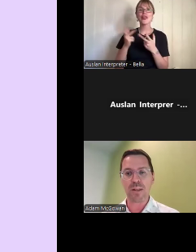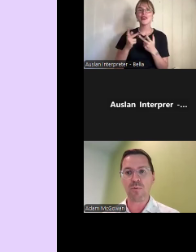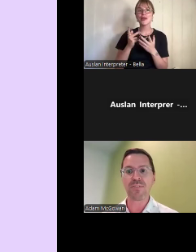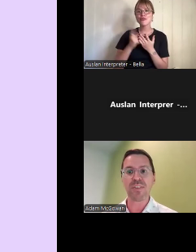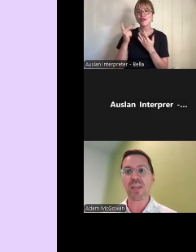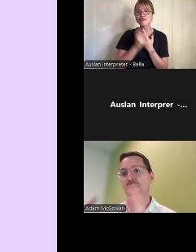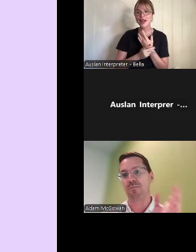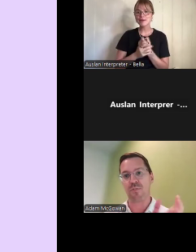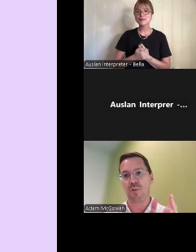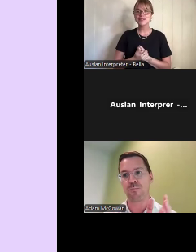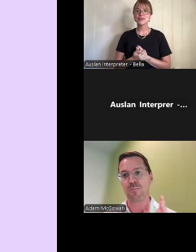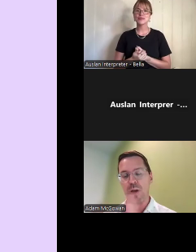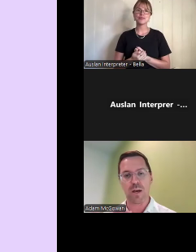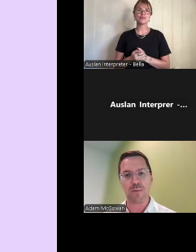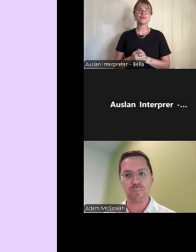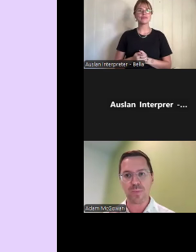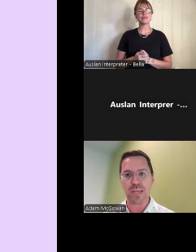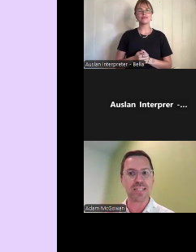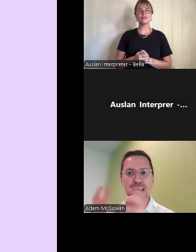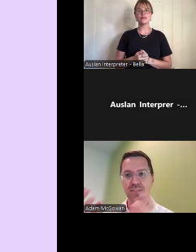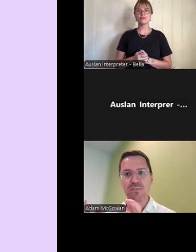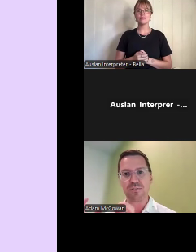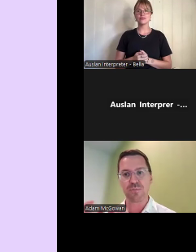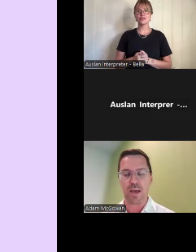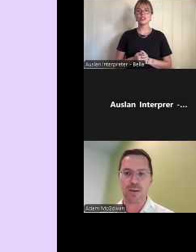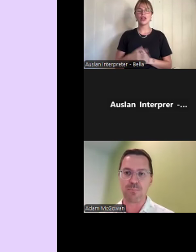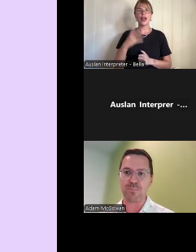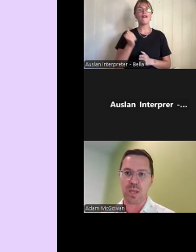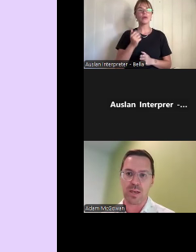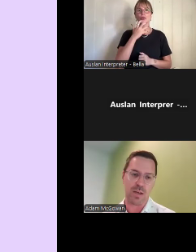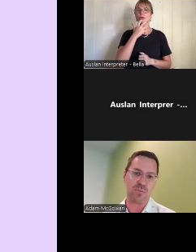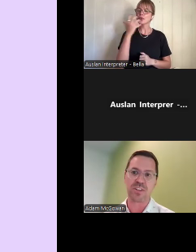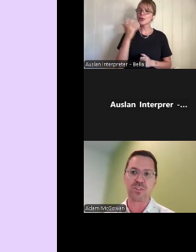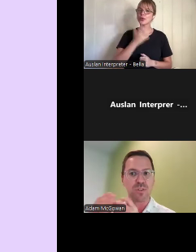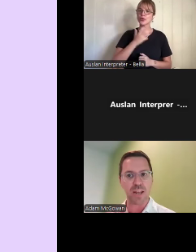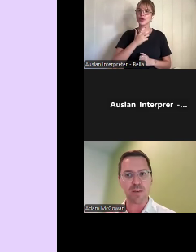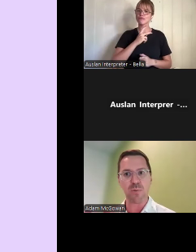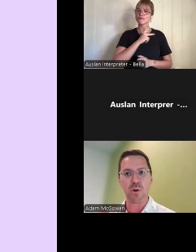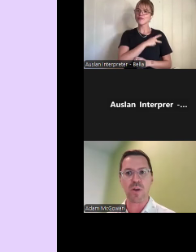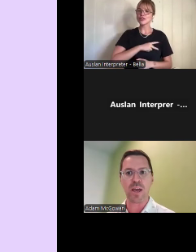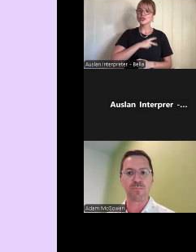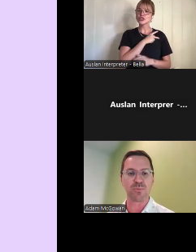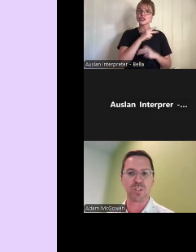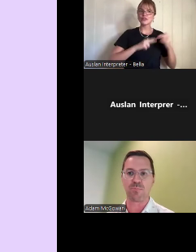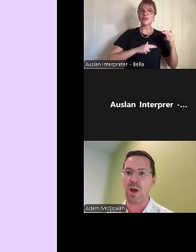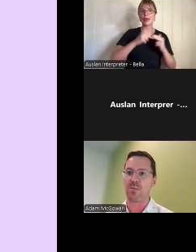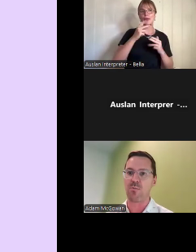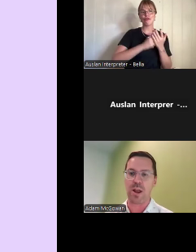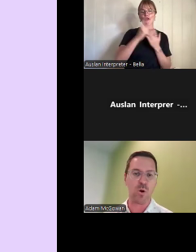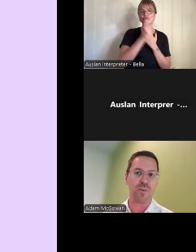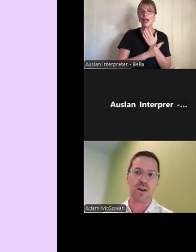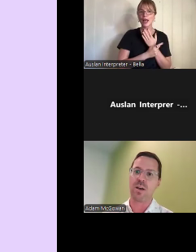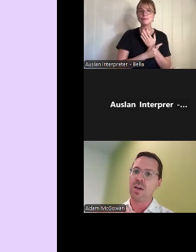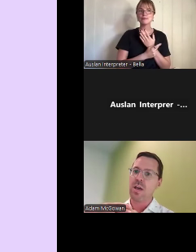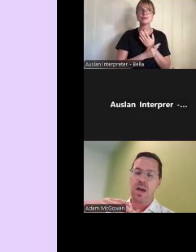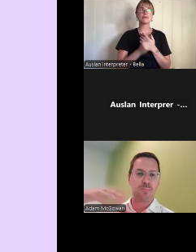it runs the gamut from intensive professional development programs which might run over